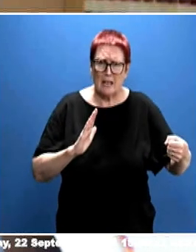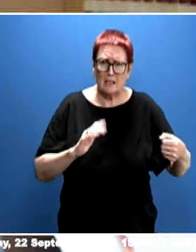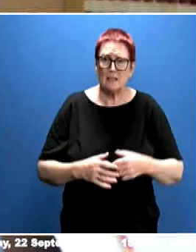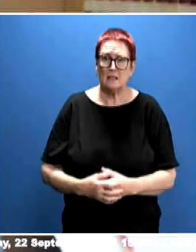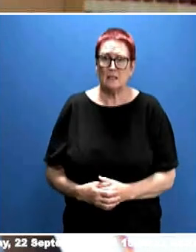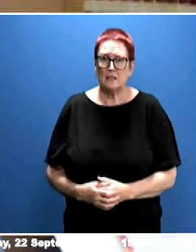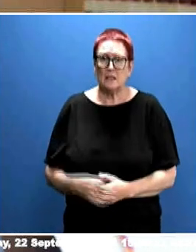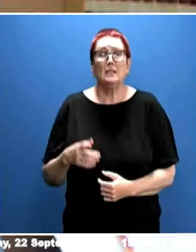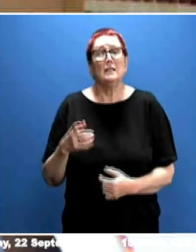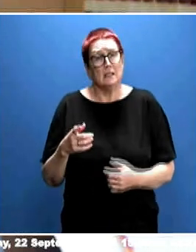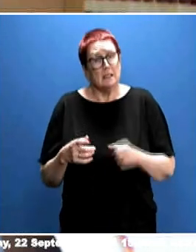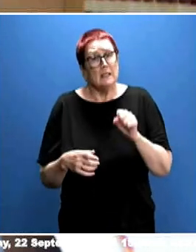at Banksia Hill Detention Centre, Chair.